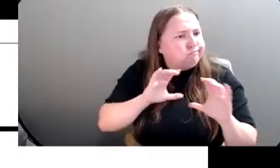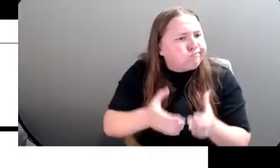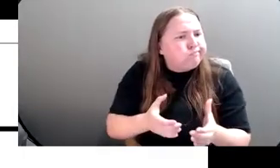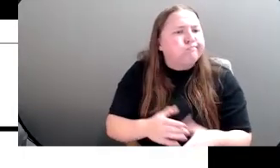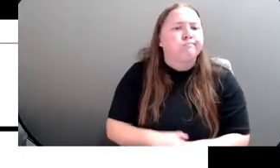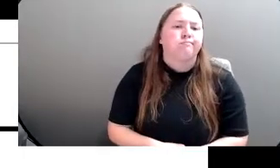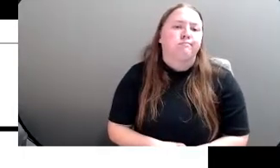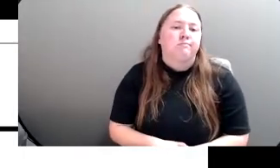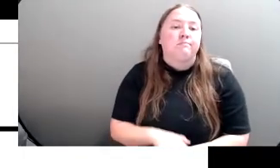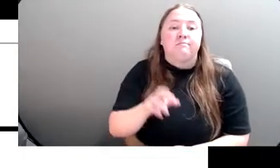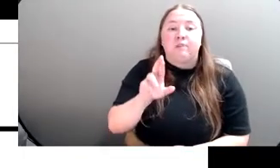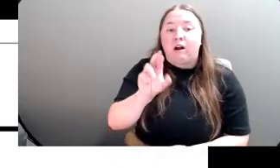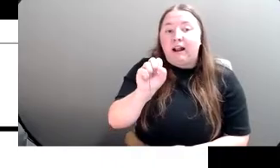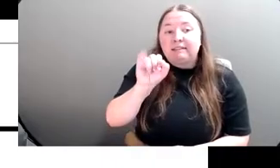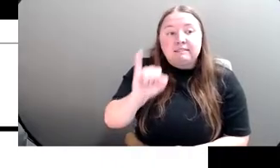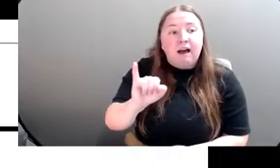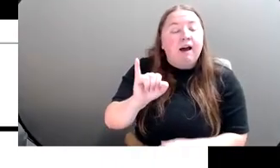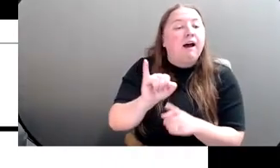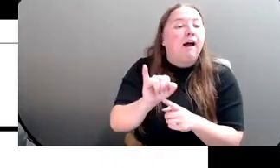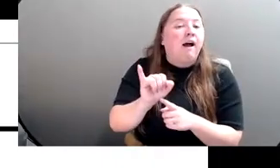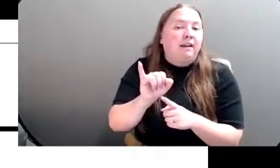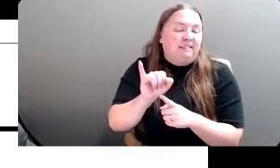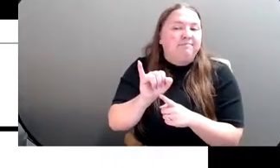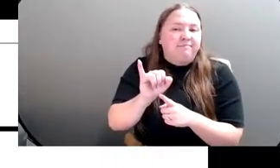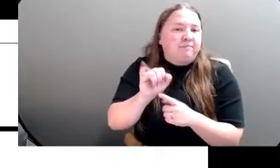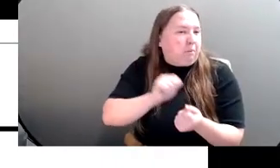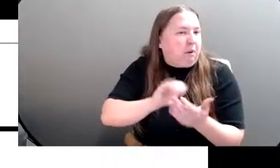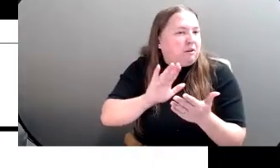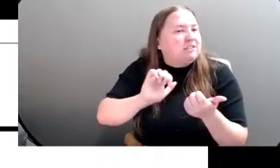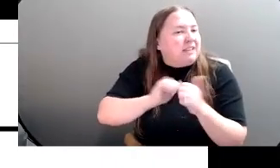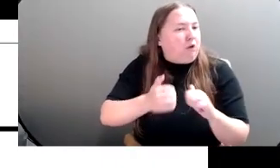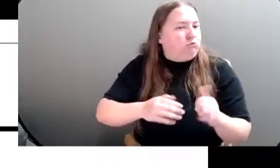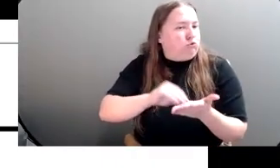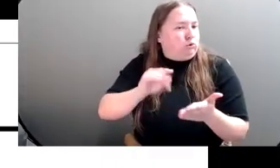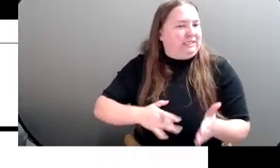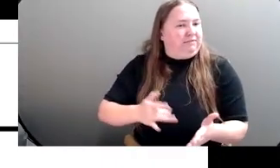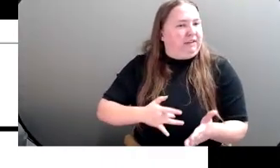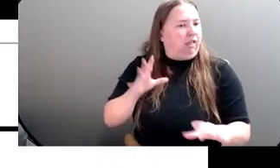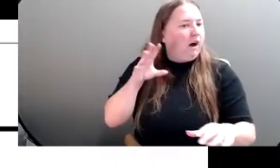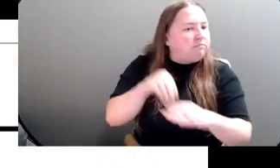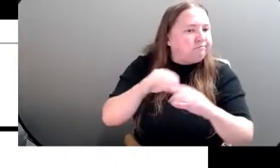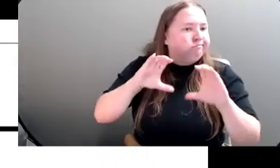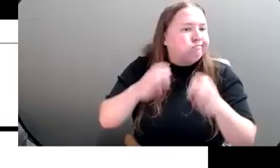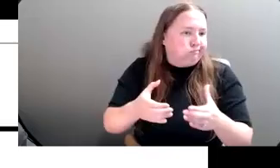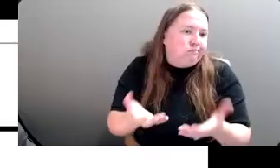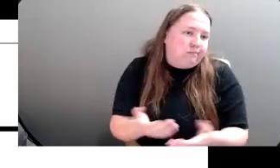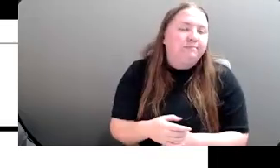These RSI practices are a way to, get students to feel that. And so they just really respond.